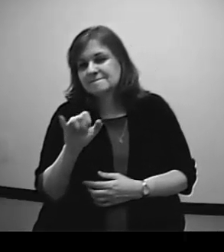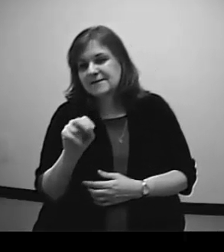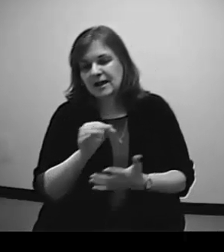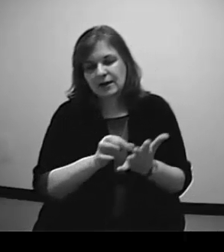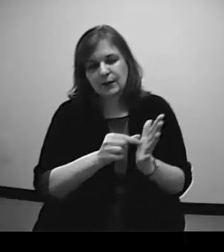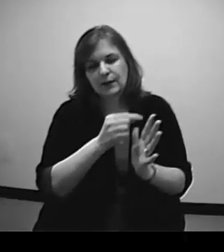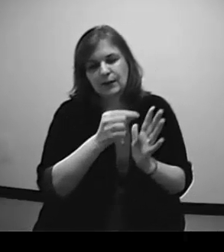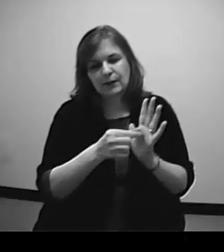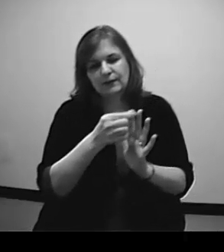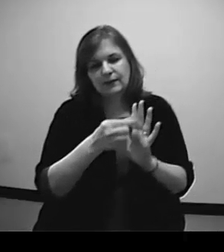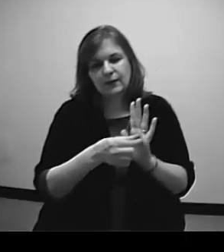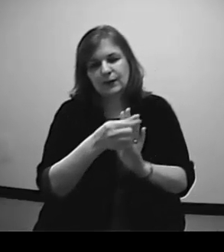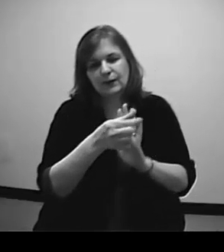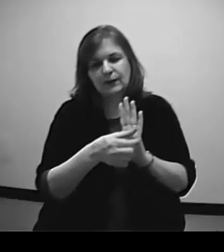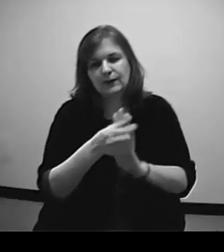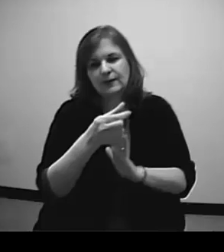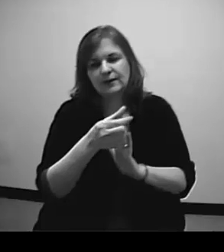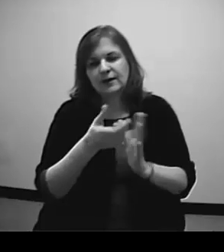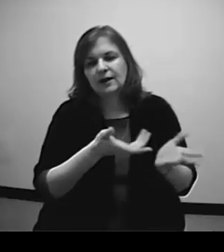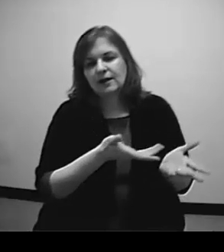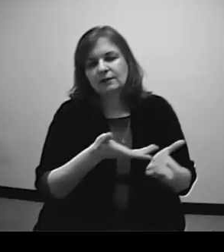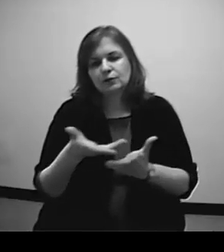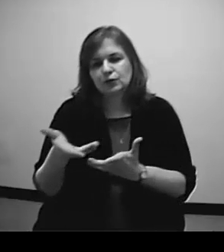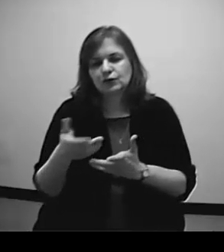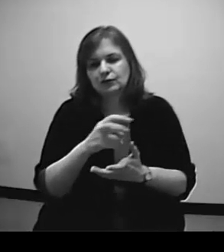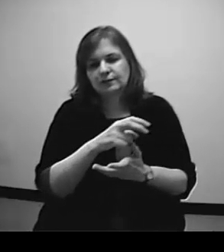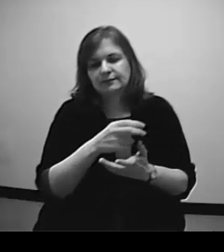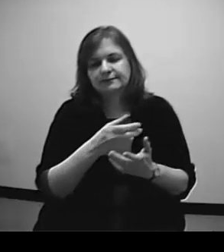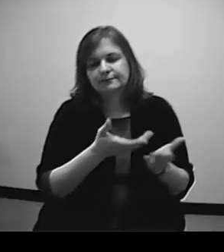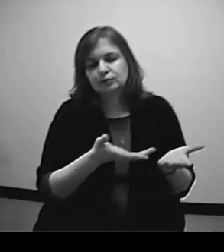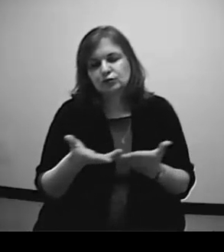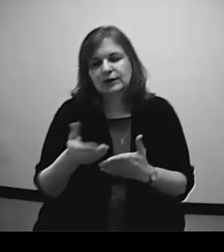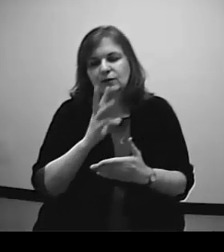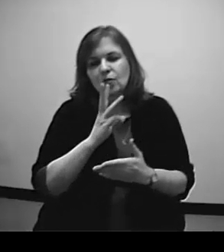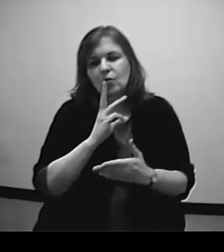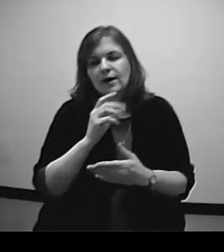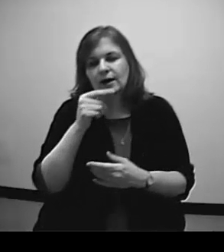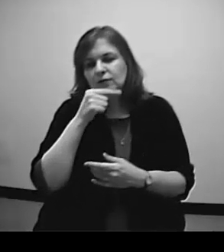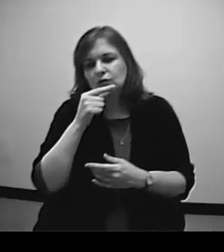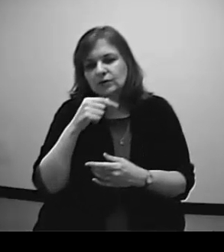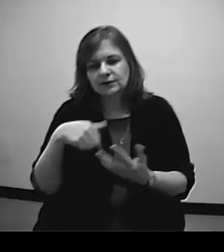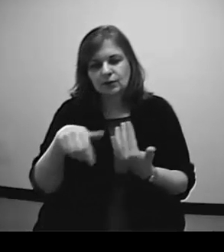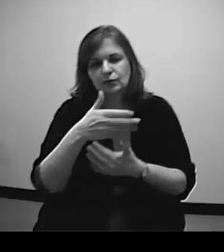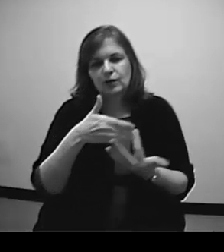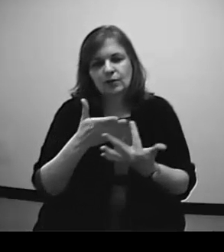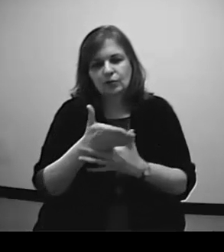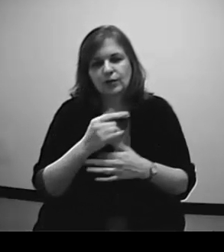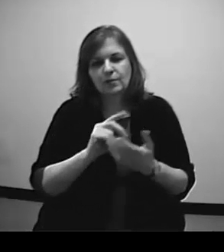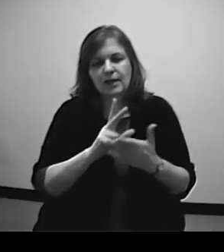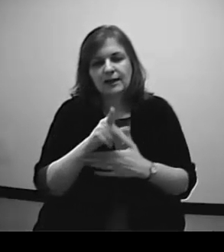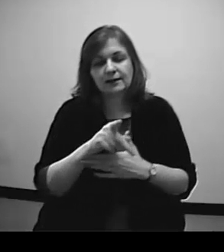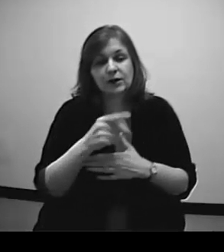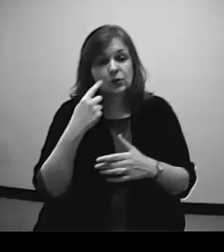about is what moves water and glucose. The mesophyll cells if you look at the cross section here you see